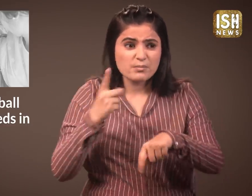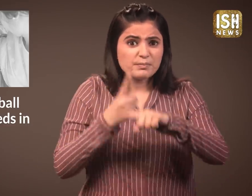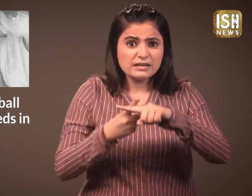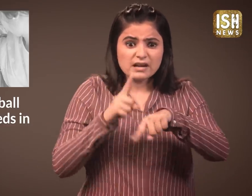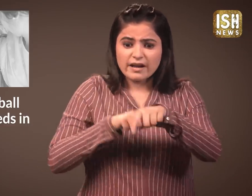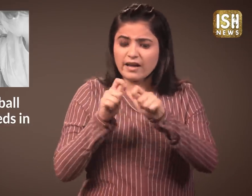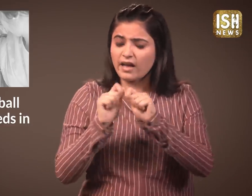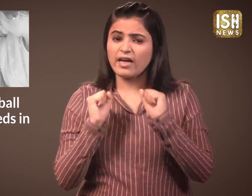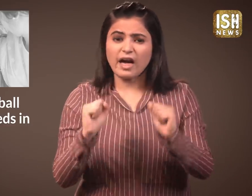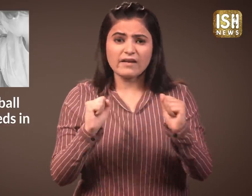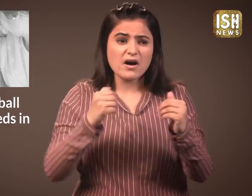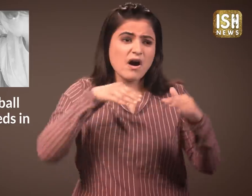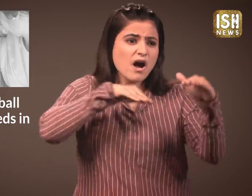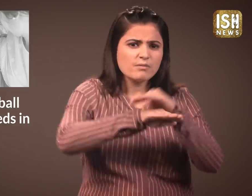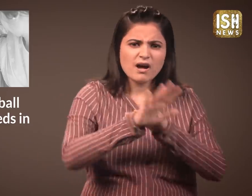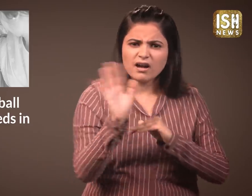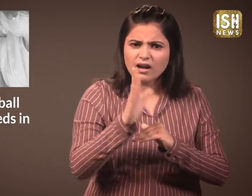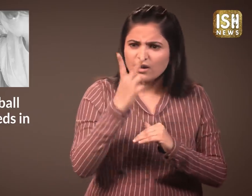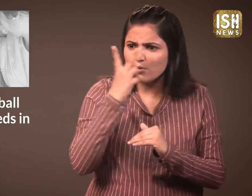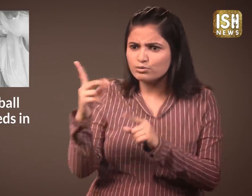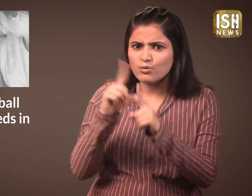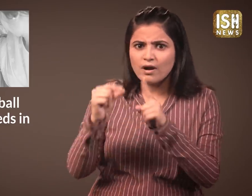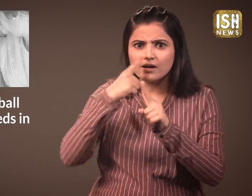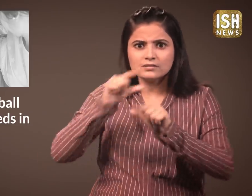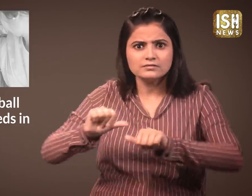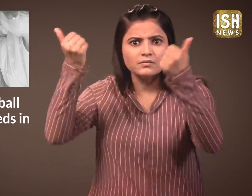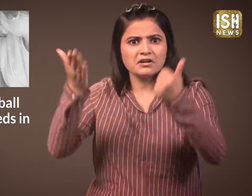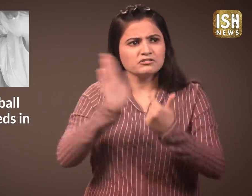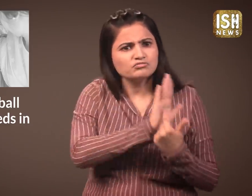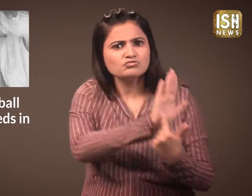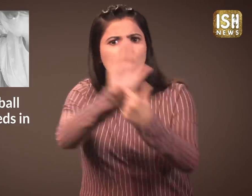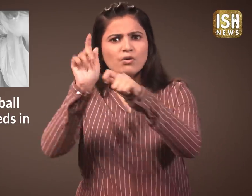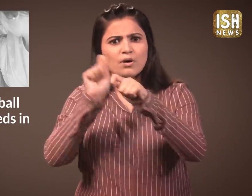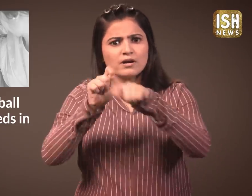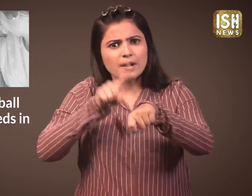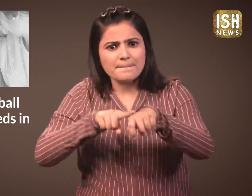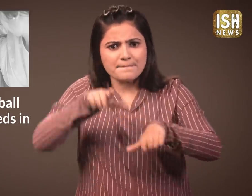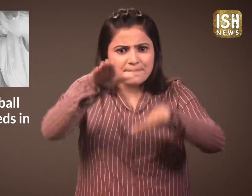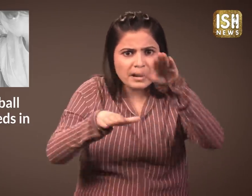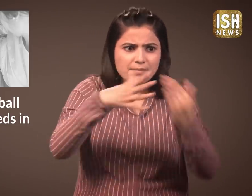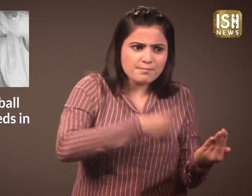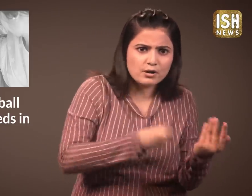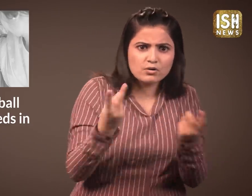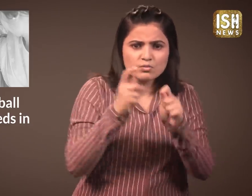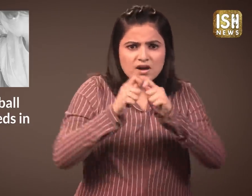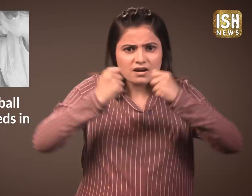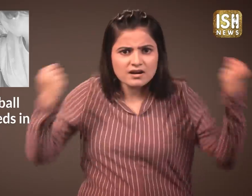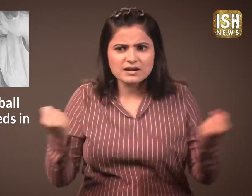Due to time constraints they can't go out as well. The girl breastfeeding in public showed that a woman can balance everything.